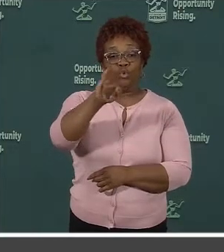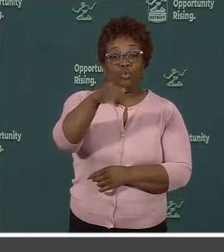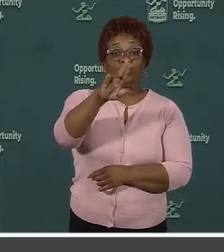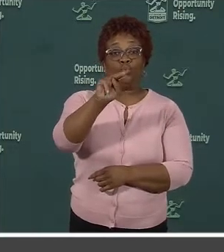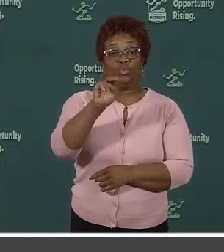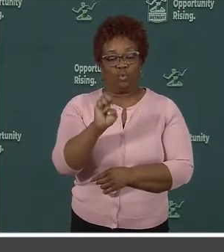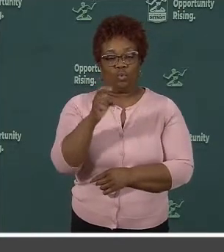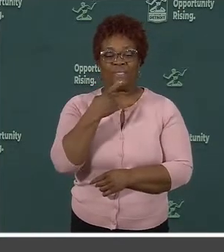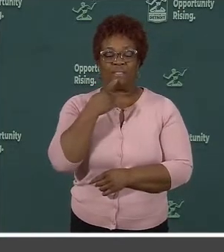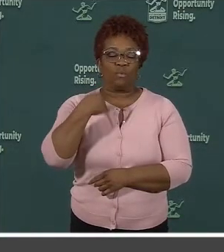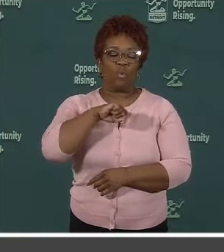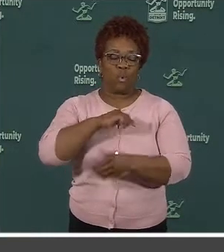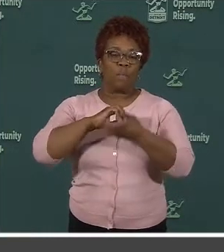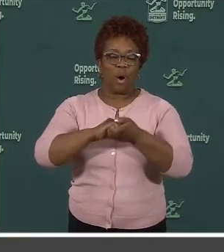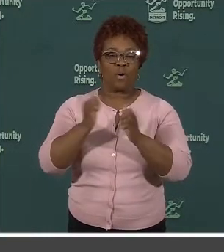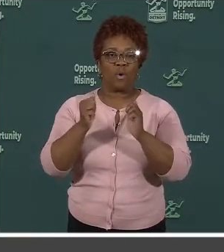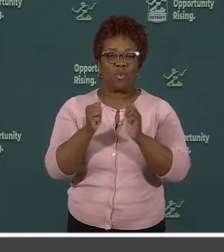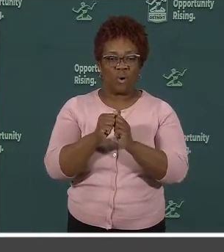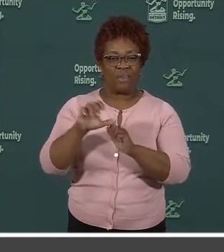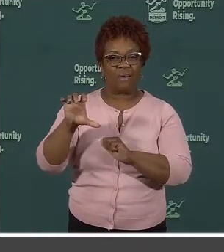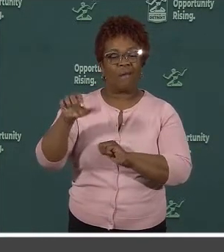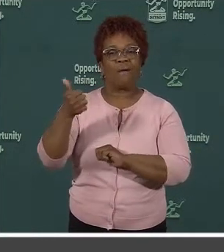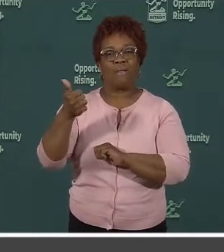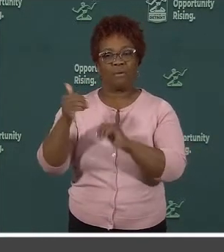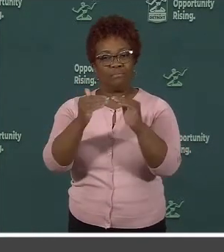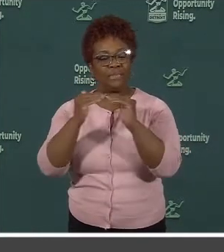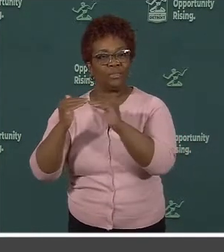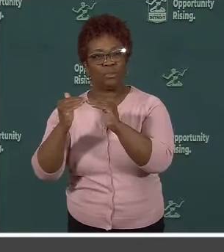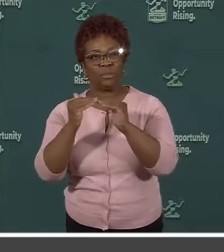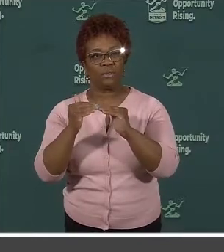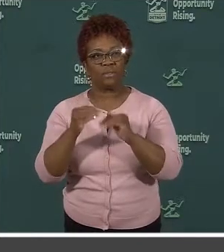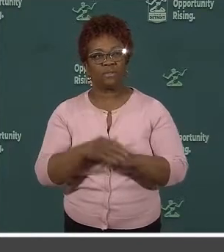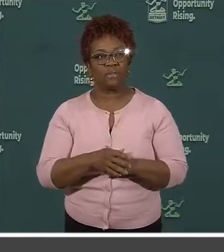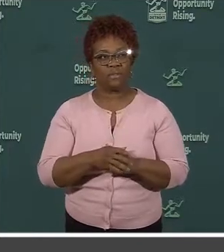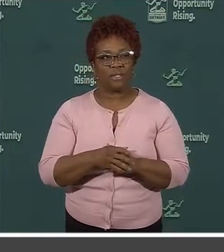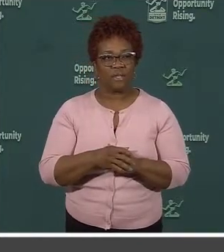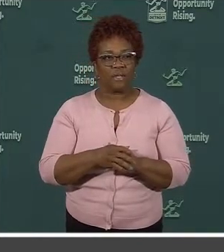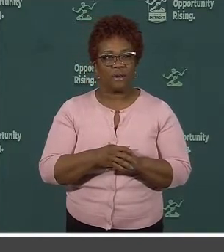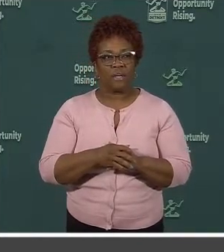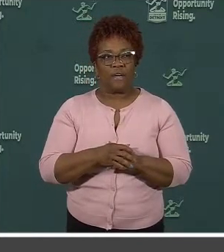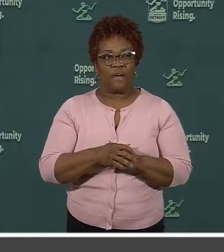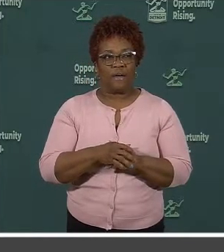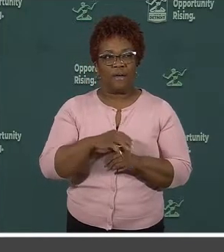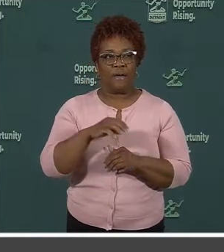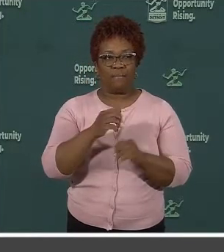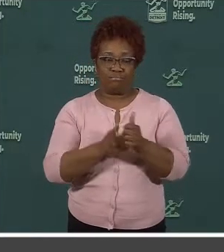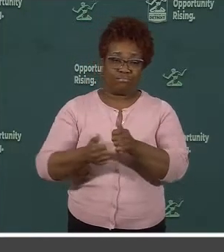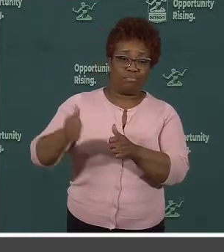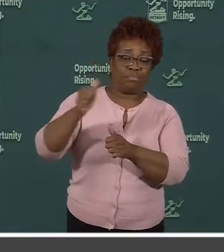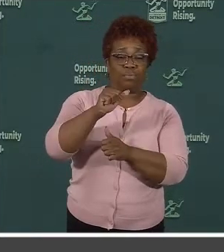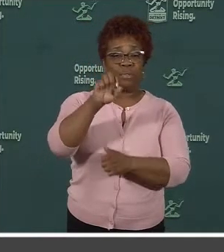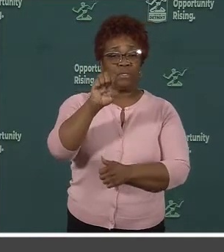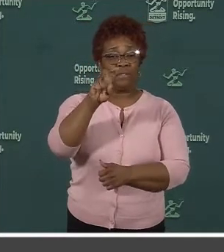AND SAID WE'VE GOT A HUGE BACKLOG IN THE CARD COURTS HE PUT MORE MONEY INTO TWO PROSECUTORS AND CLERKS SO THESE